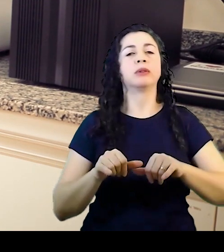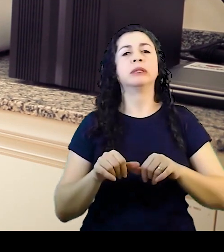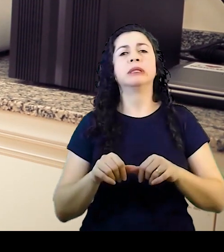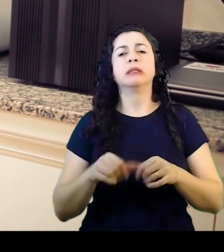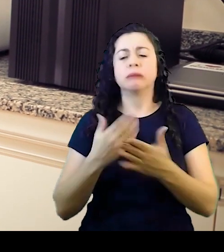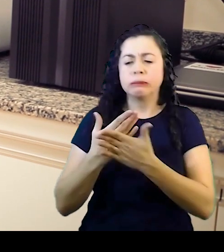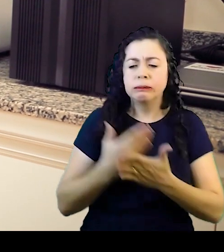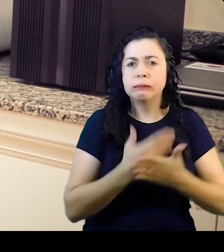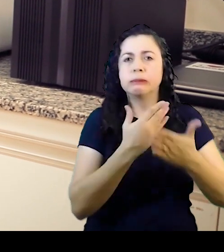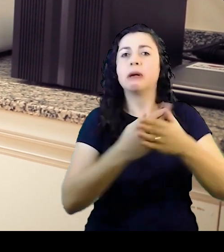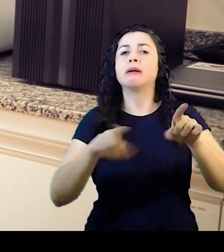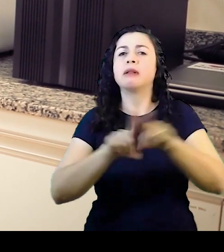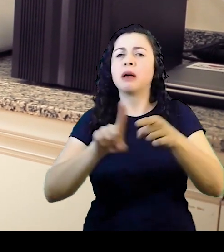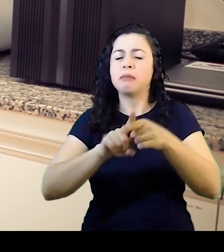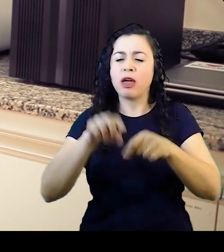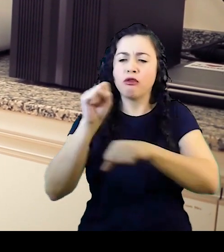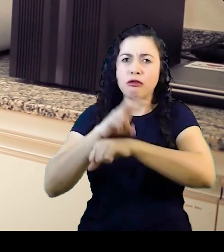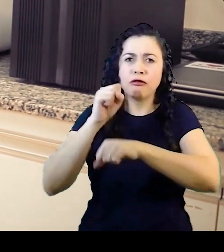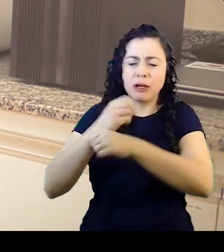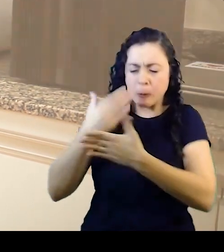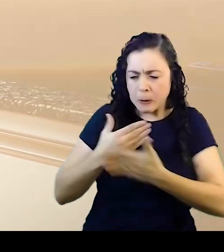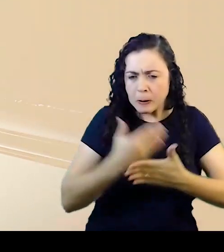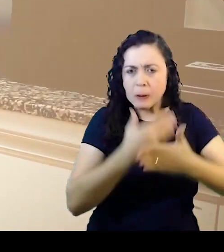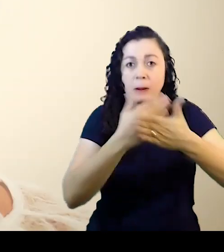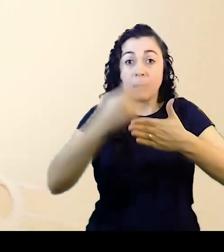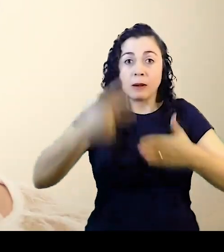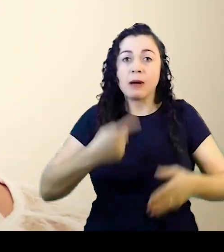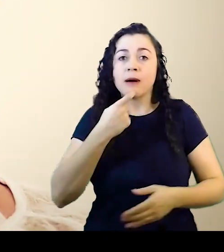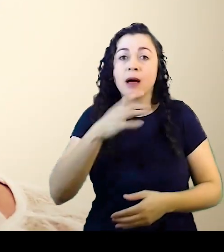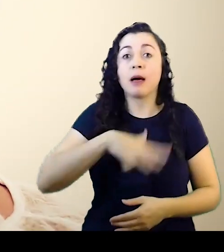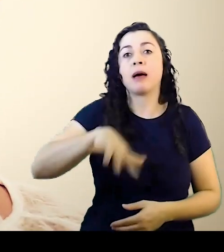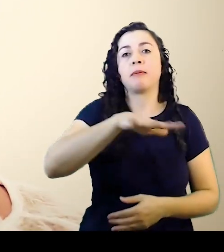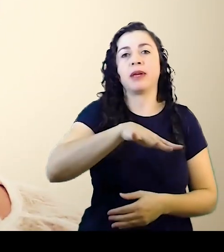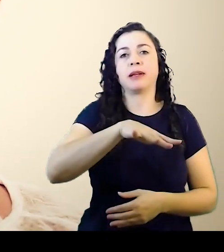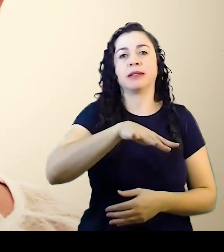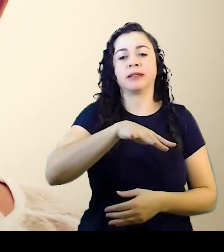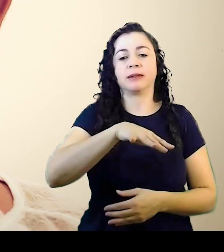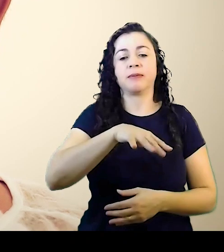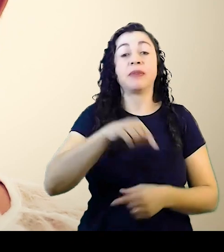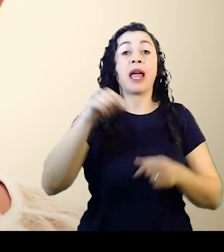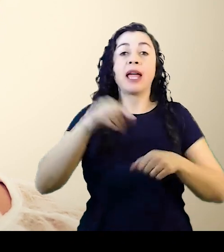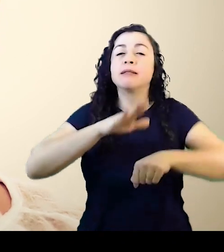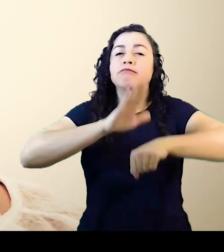sequencing of the cases here in Campinas. This is an initiative that also involves